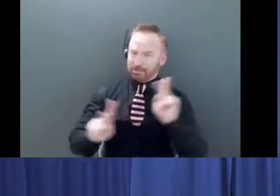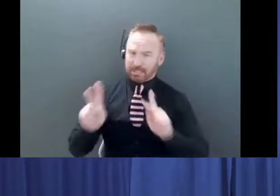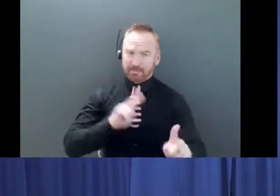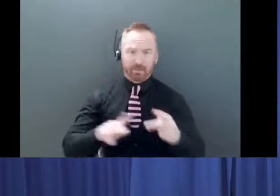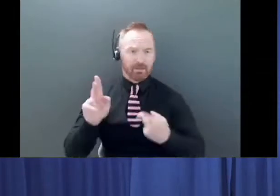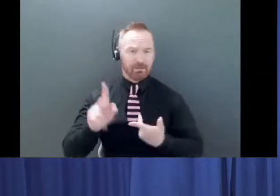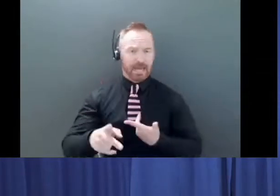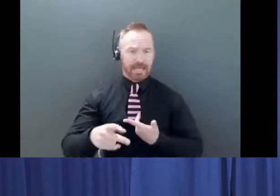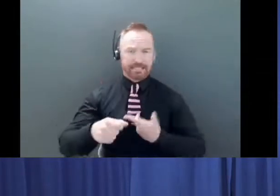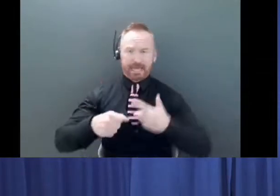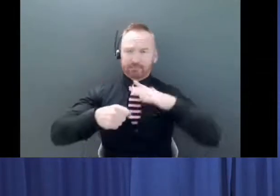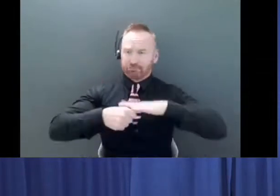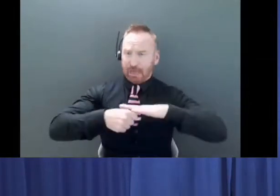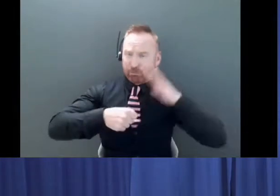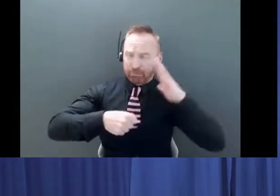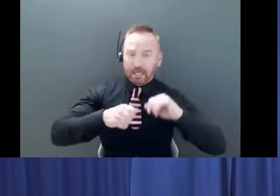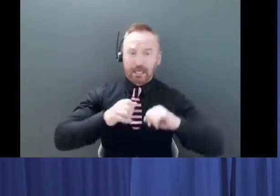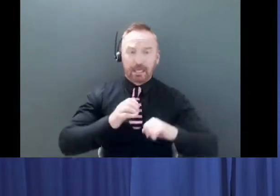navigate as we anticipate the return of many viruses in